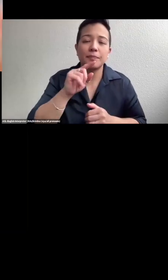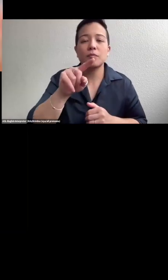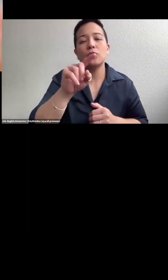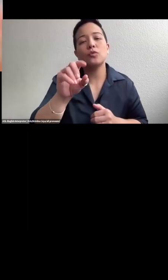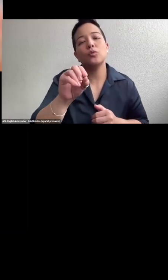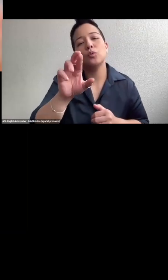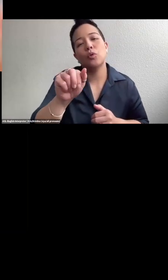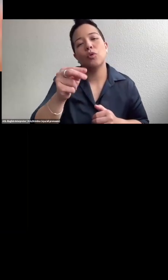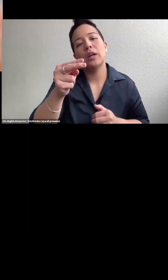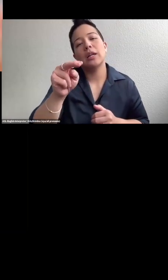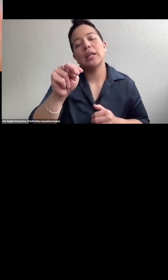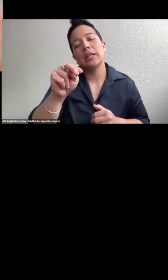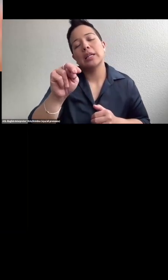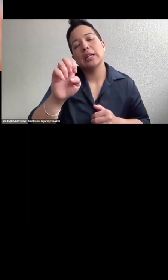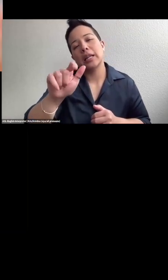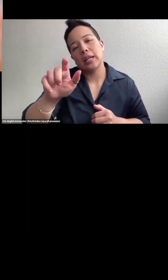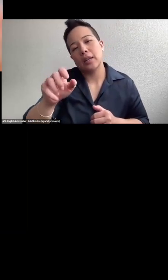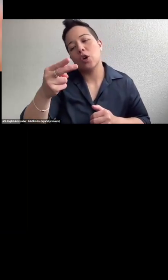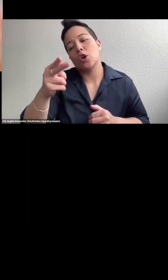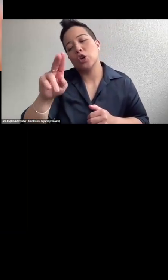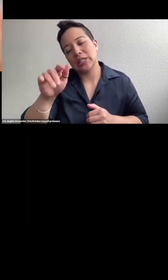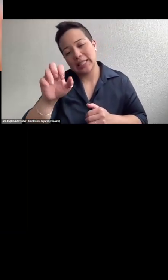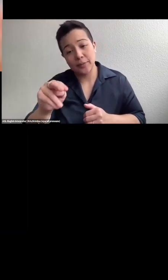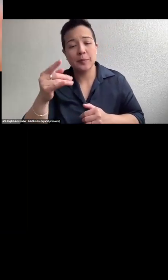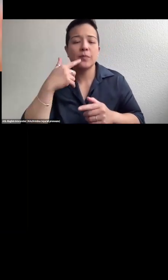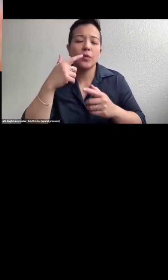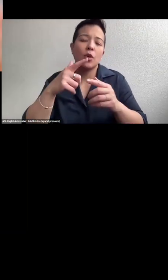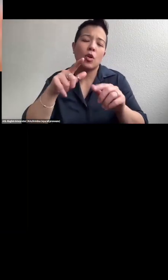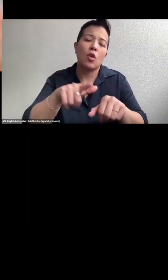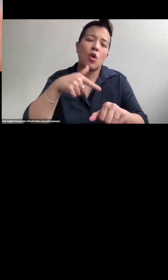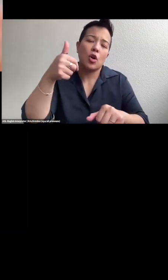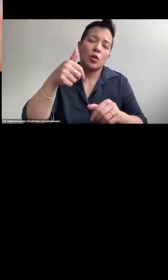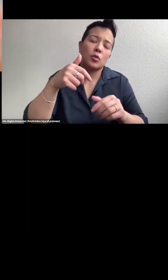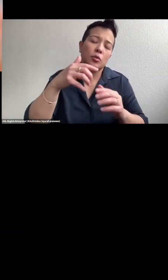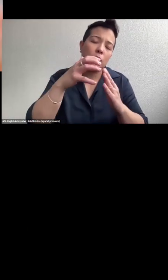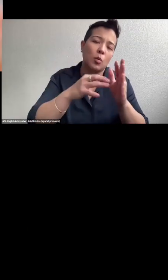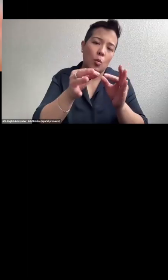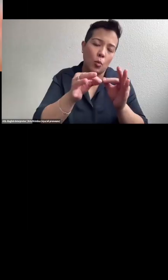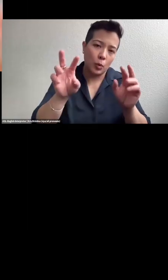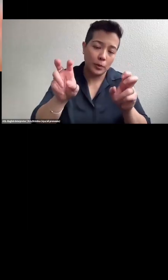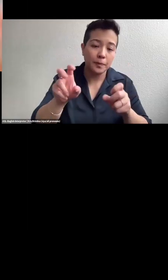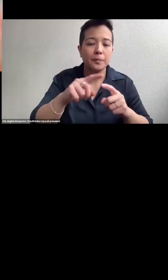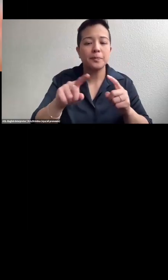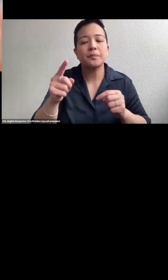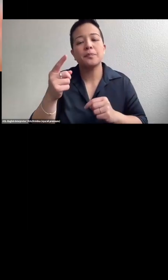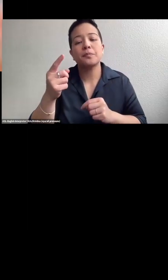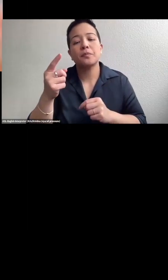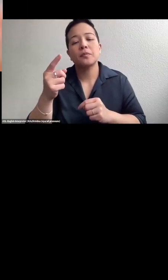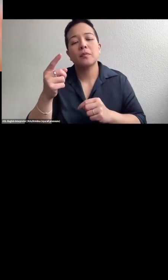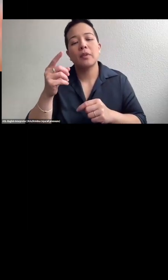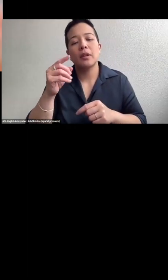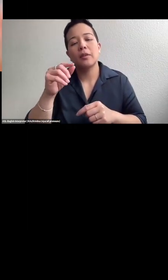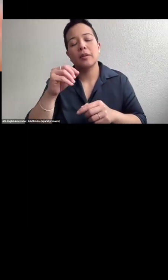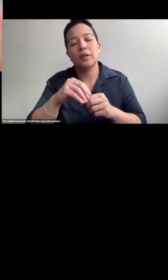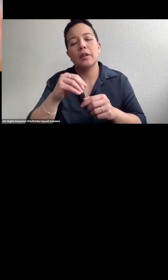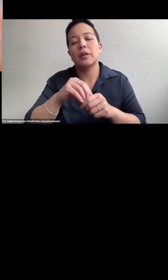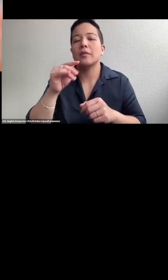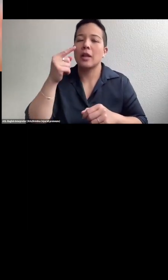and this is, there's a longer quote, but she wrote in one of her books: "there are years that ask questions